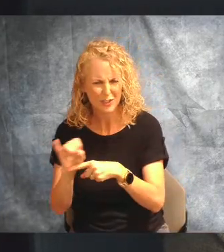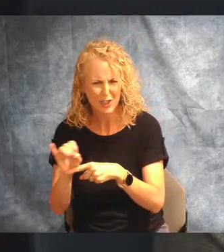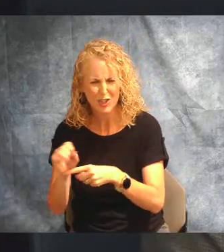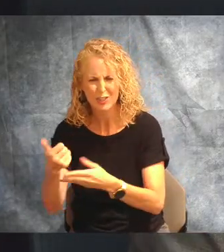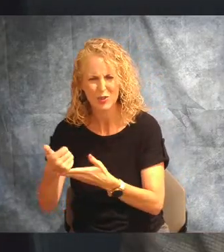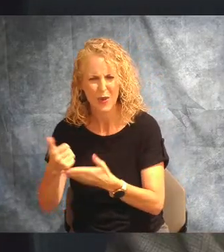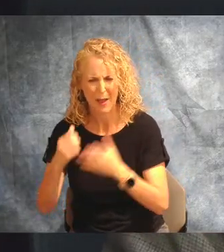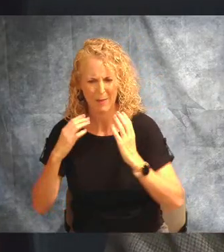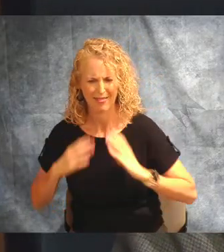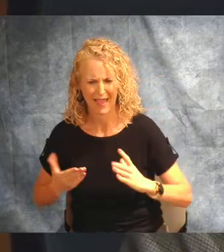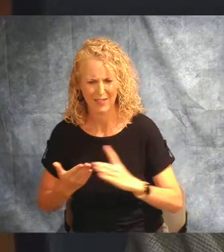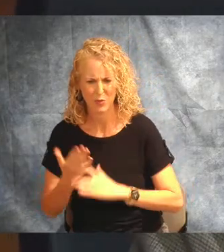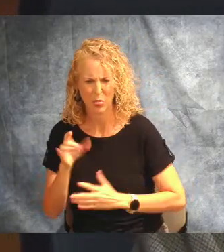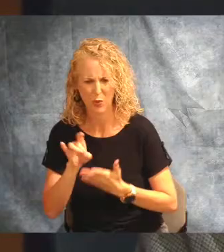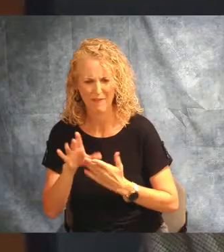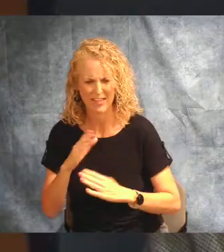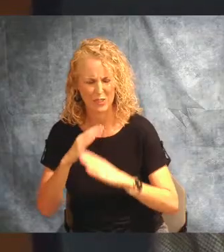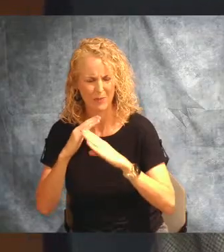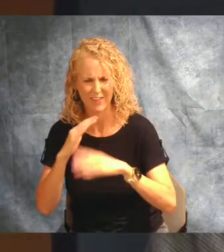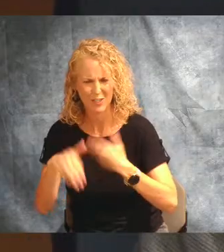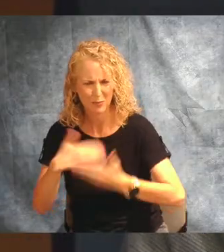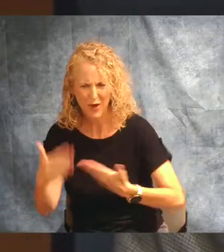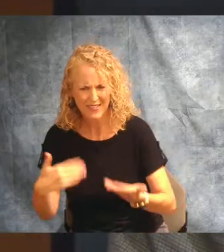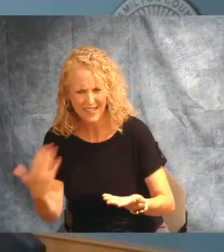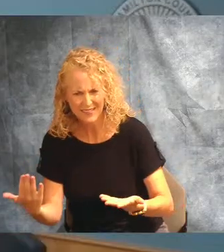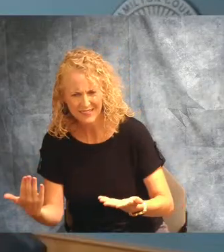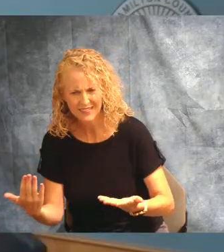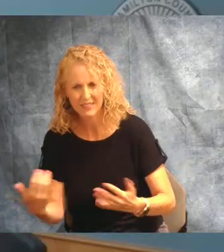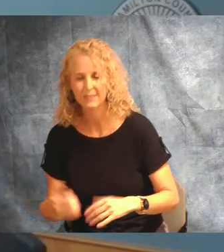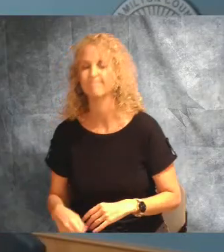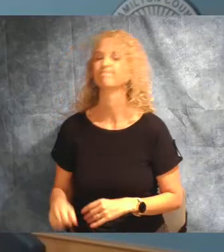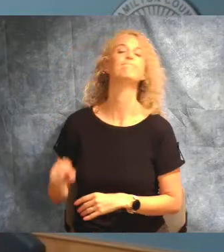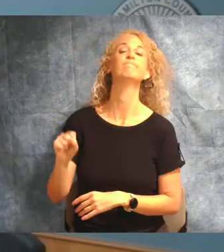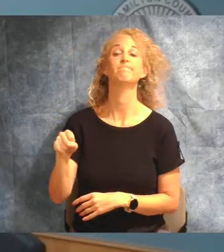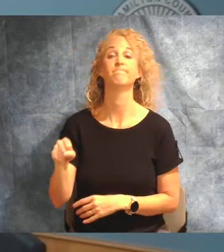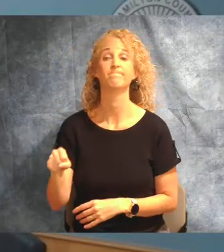eviction prevention process. Yeah, Commissioners, that that's that's the information we have on this